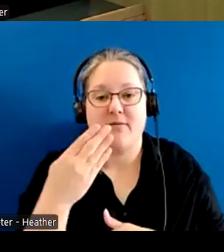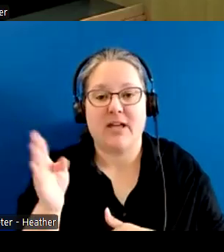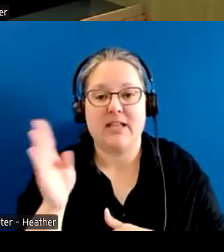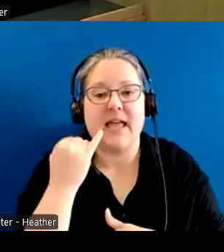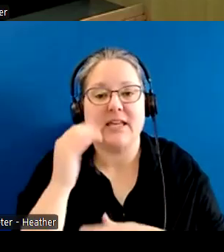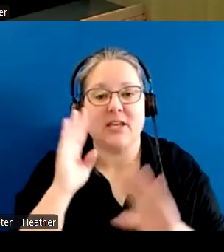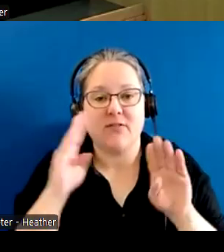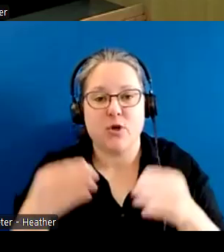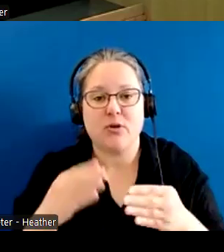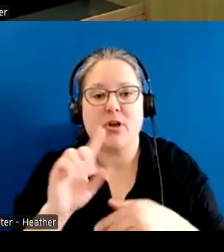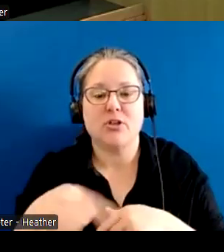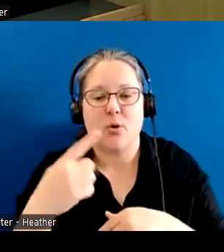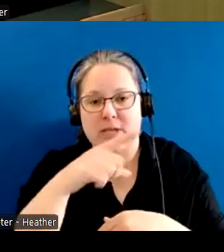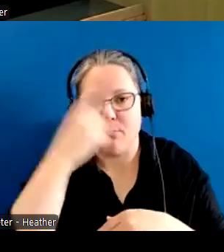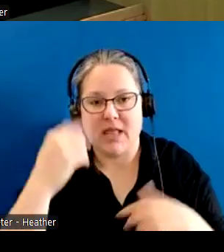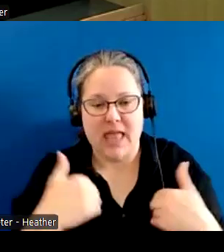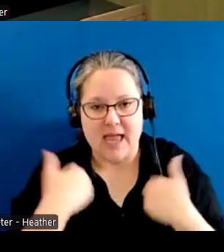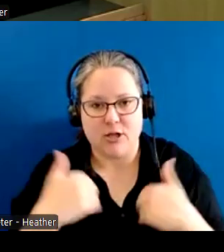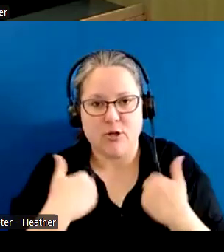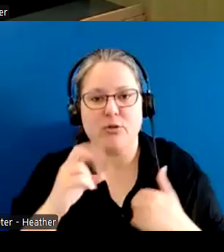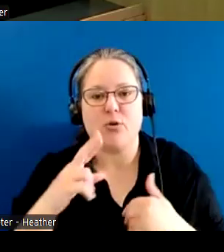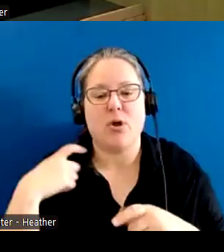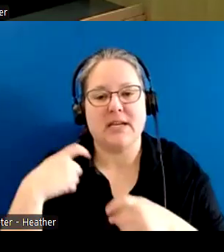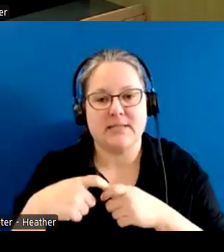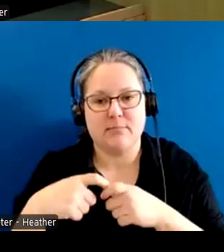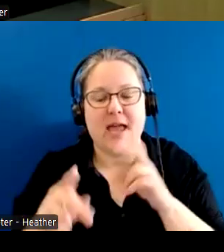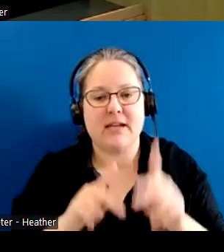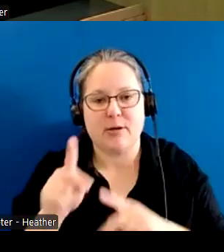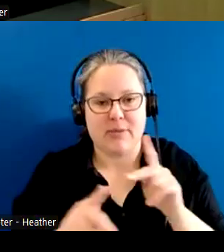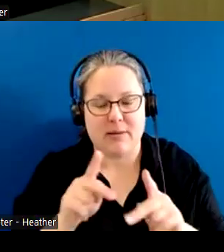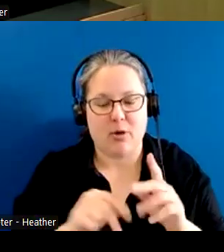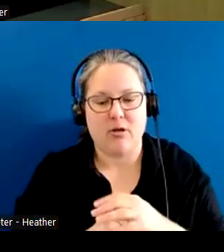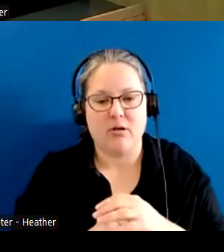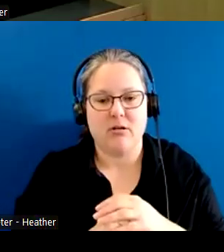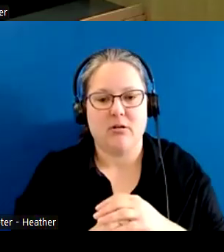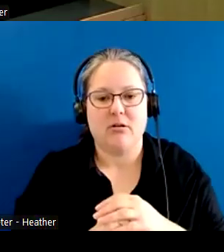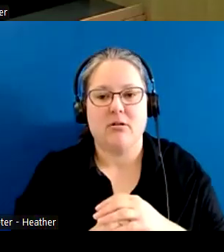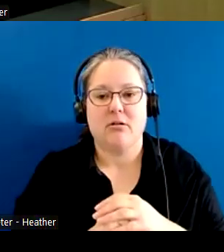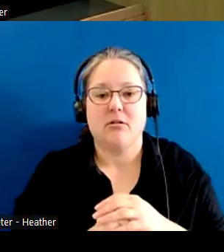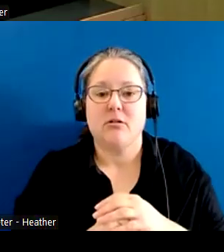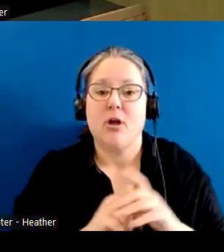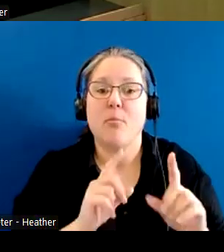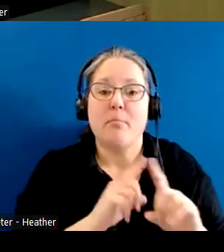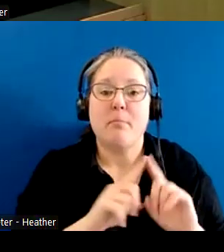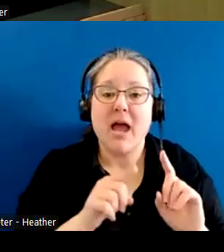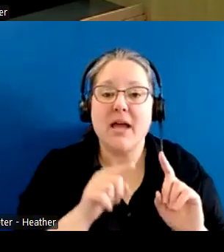you're focused just on black youth or Hispanic populations. Uh Badachari has said is that you